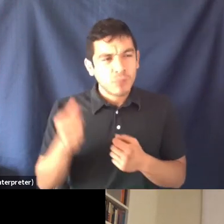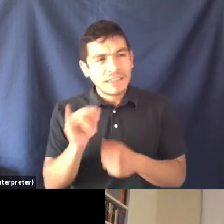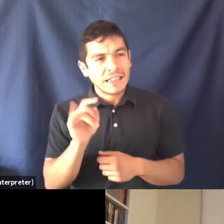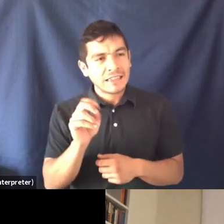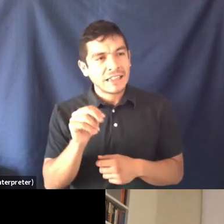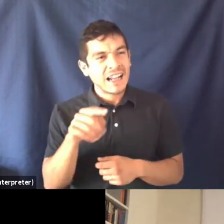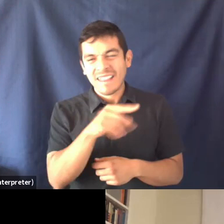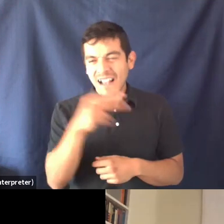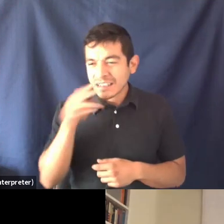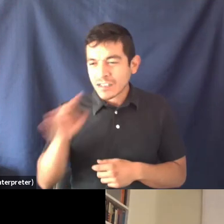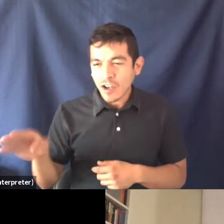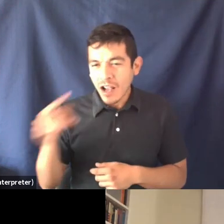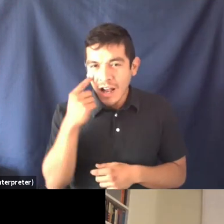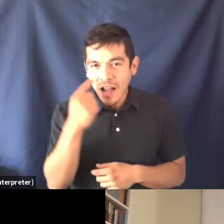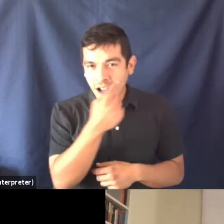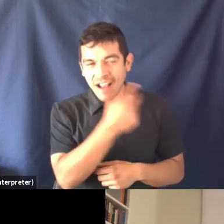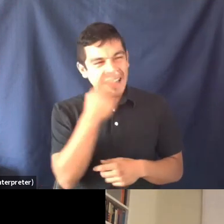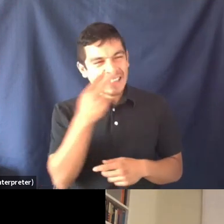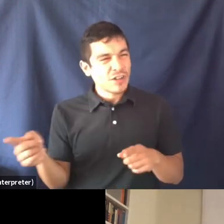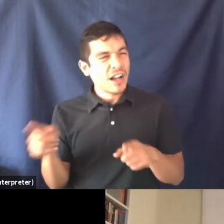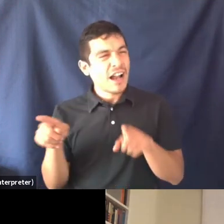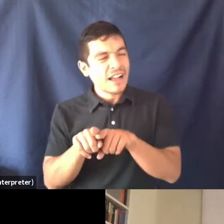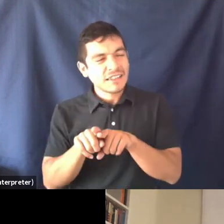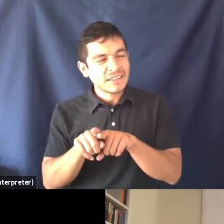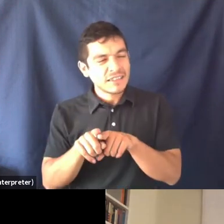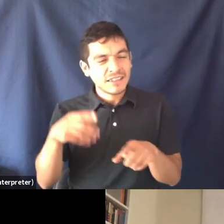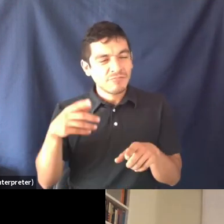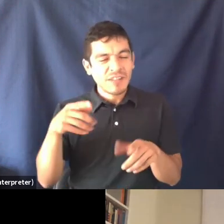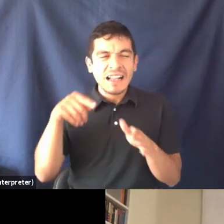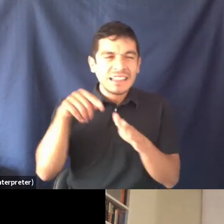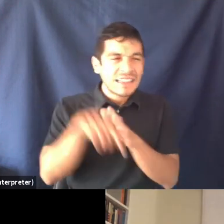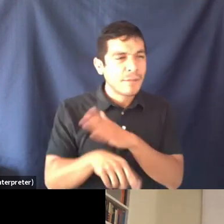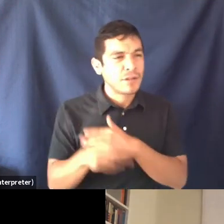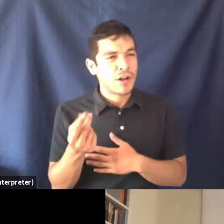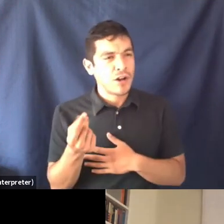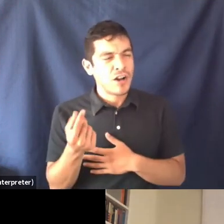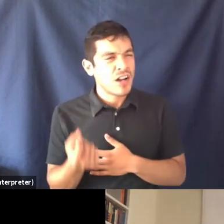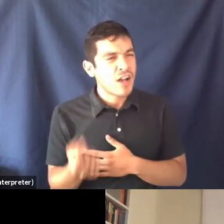they see her as like such a soulful being. And so I feel so gratified that audiences